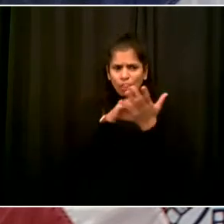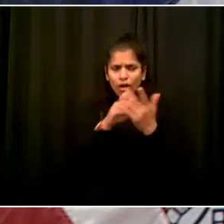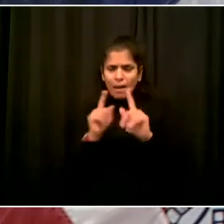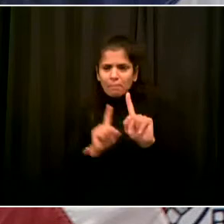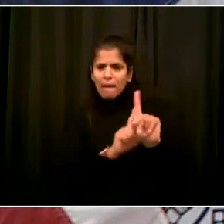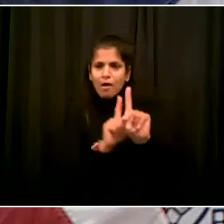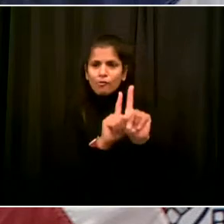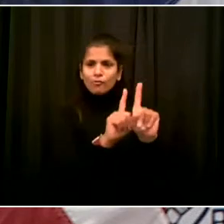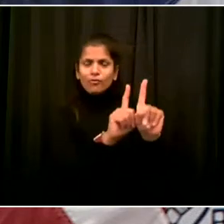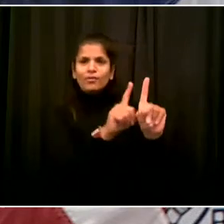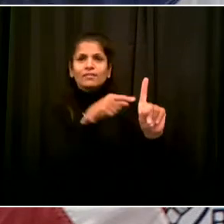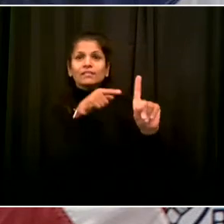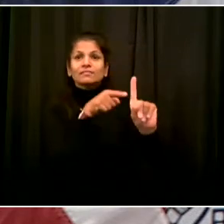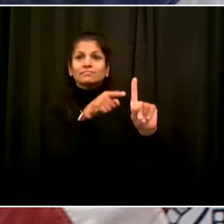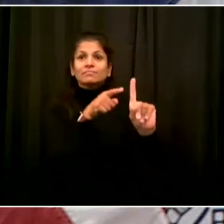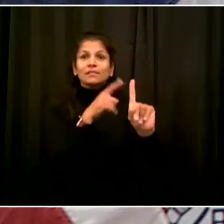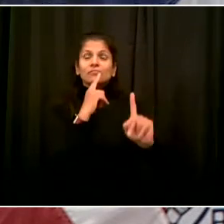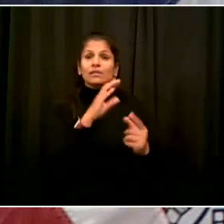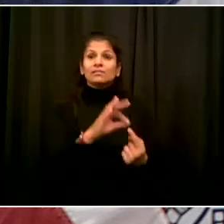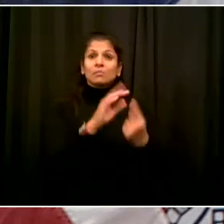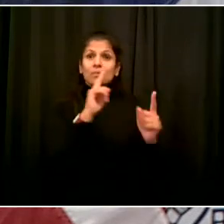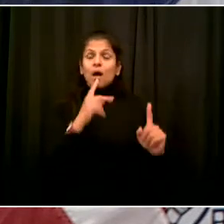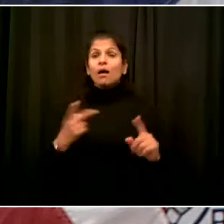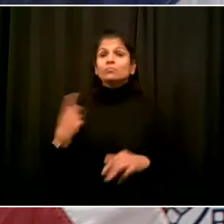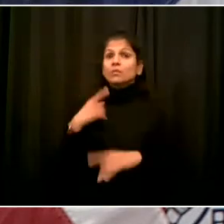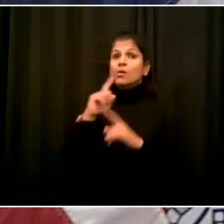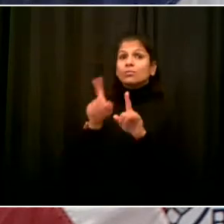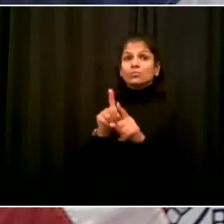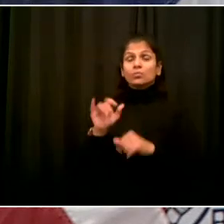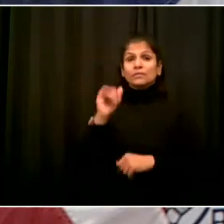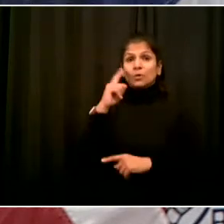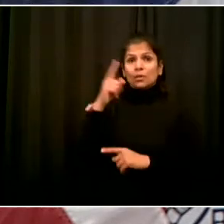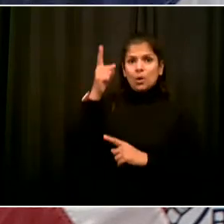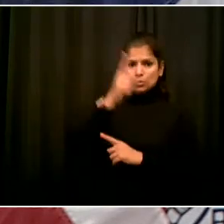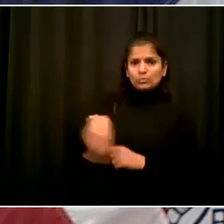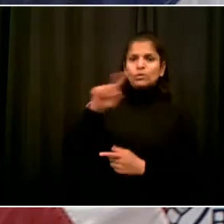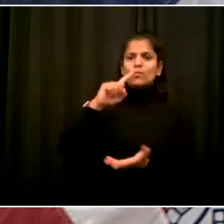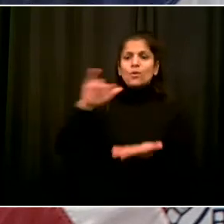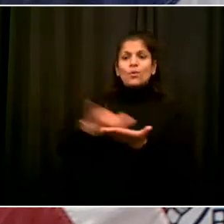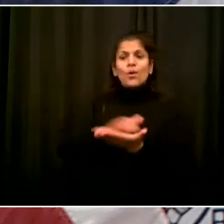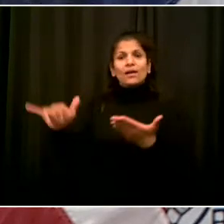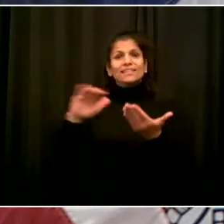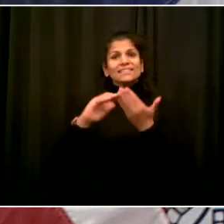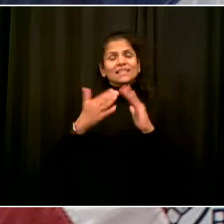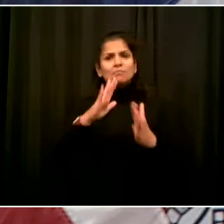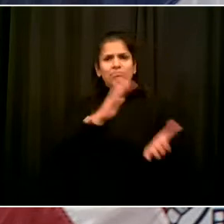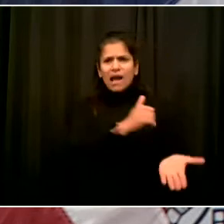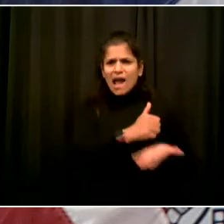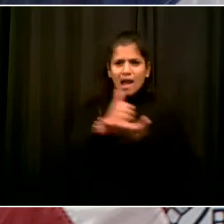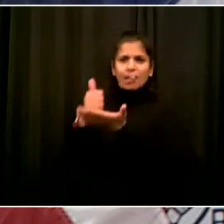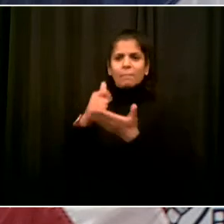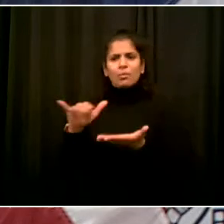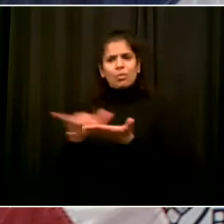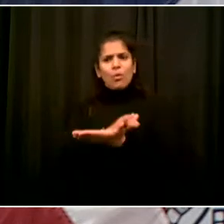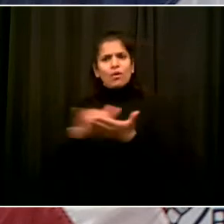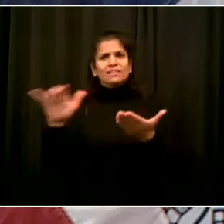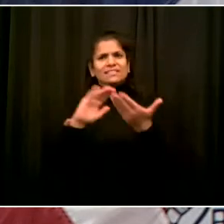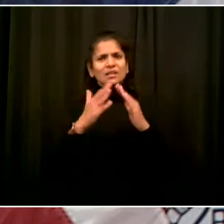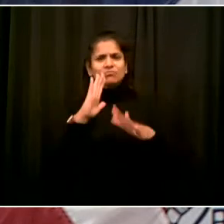HAND IN OUR LIVES IN SO MANY WAYS. BUT WHAT HE DDID FOR THIS CITY, I